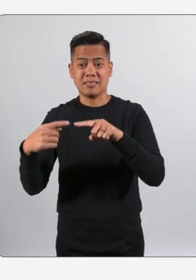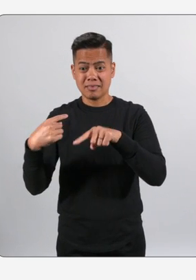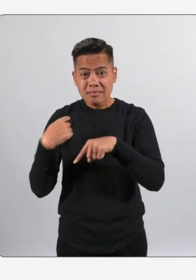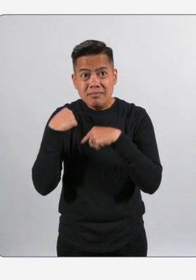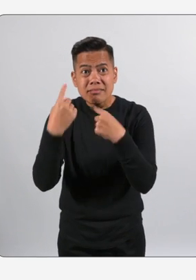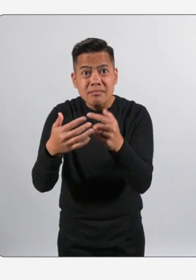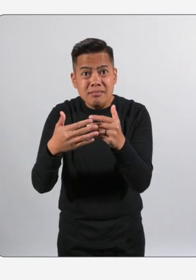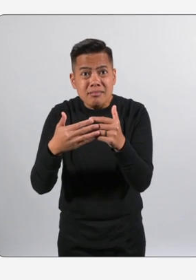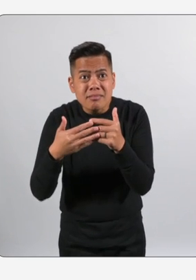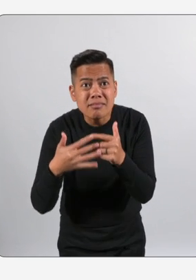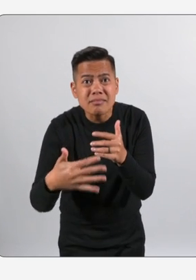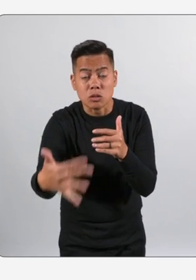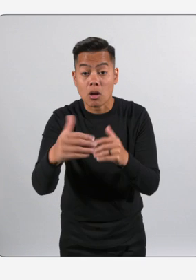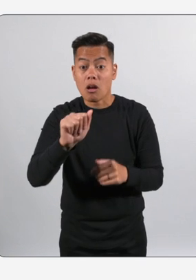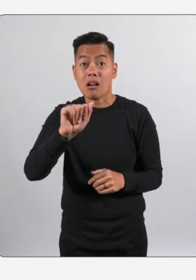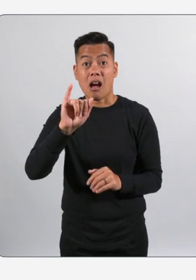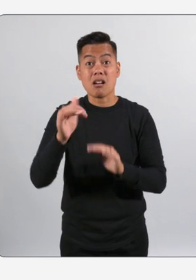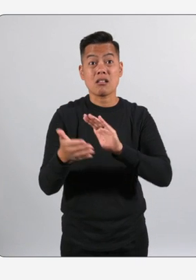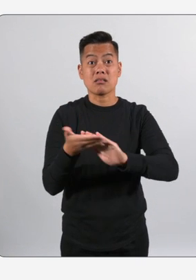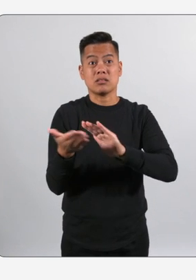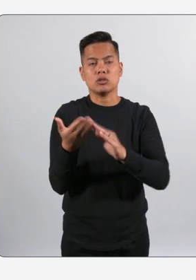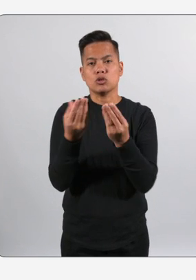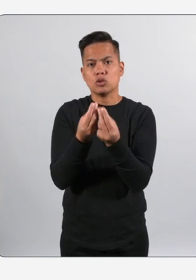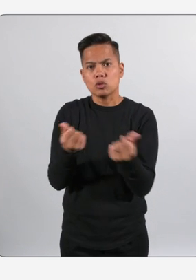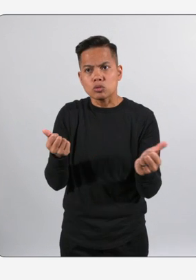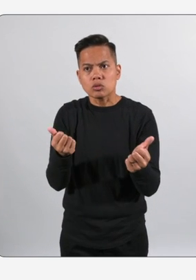continued to use our AI powered solutions across bidding,